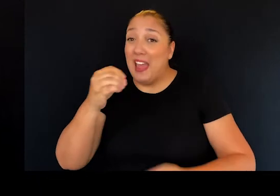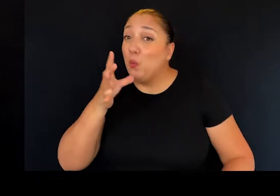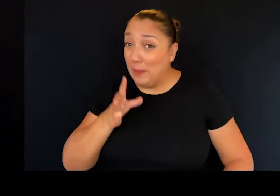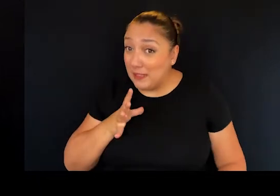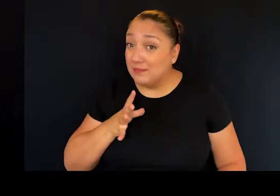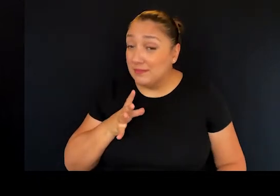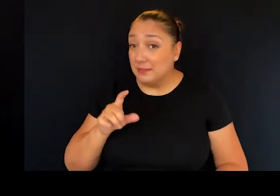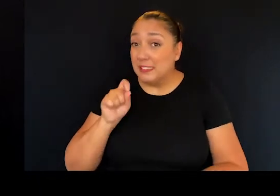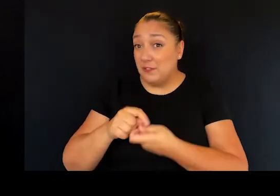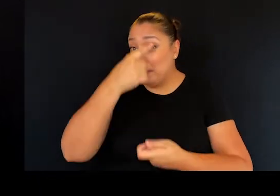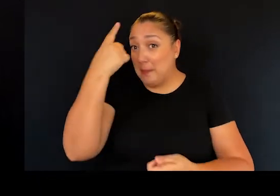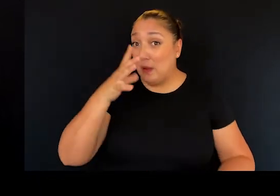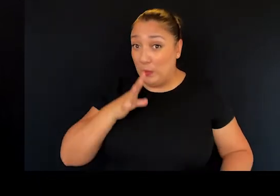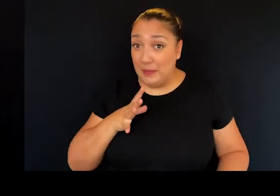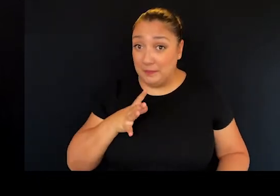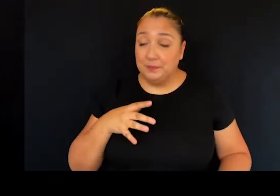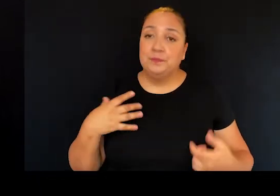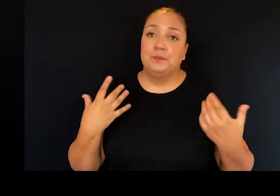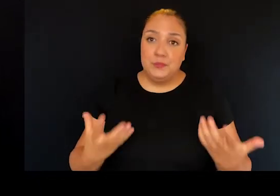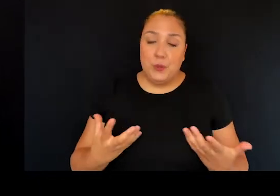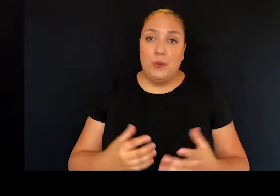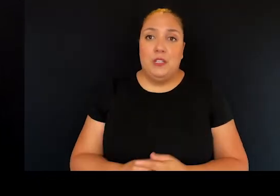So I think society's very quick